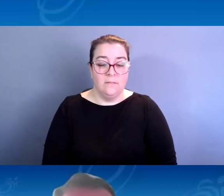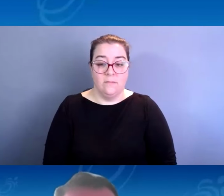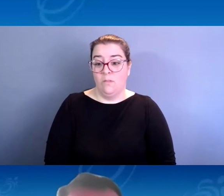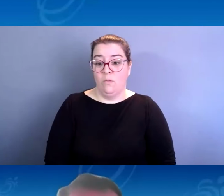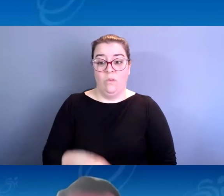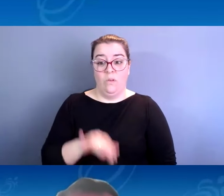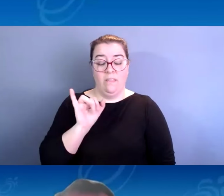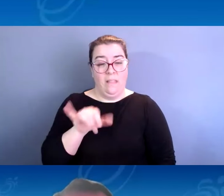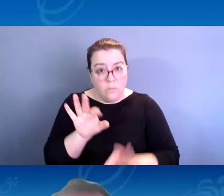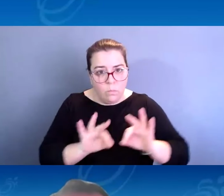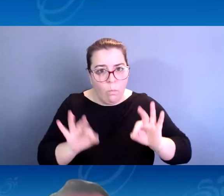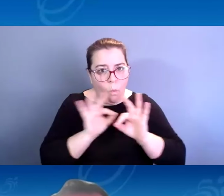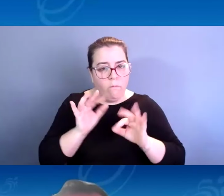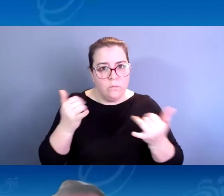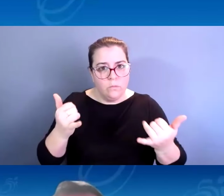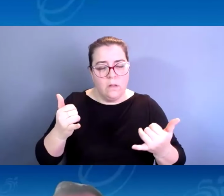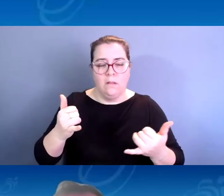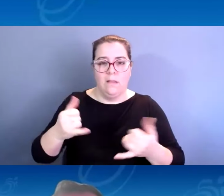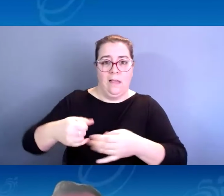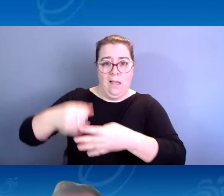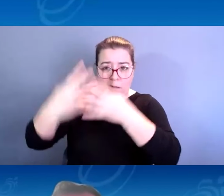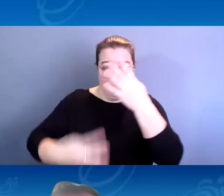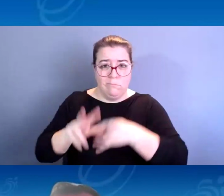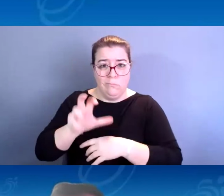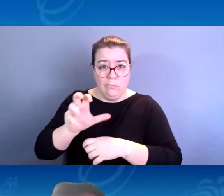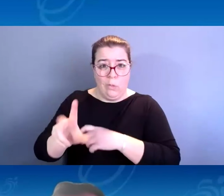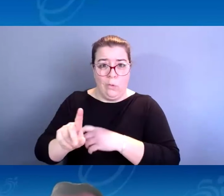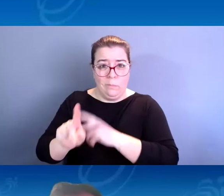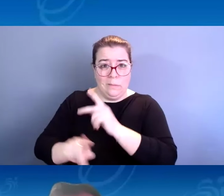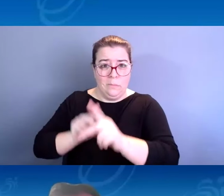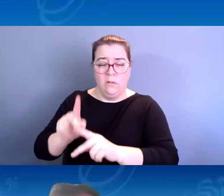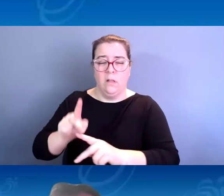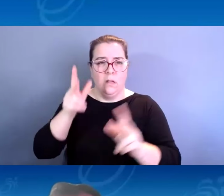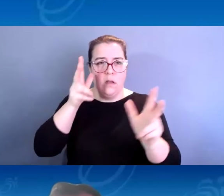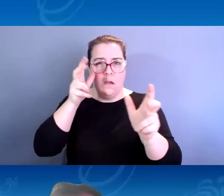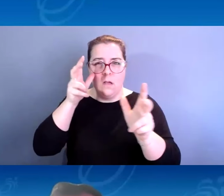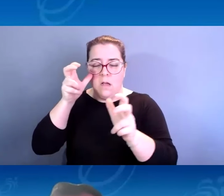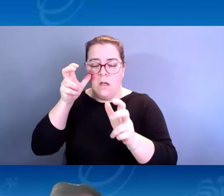and for those who are going to be watching this recording after, there's one main takeaway I would hope you get from it